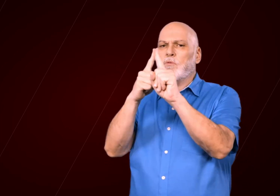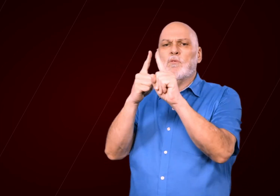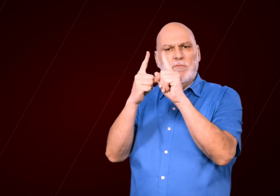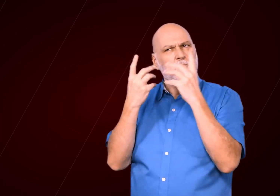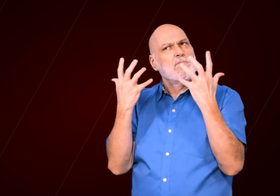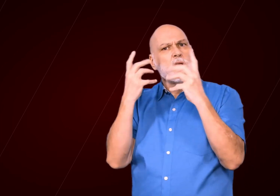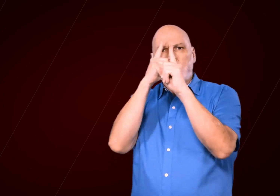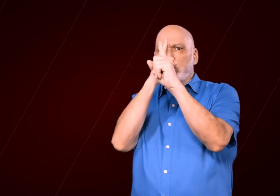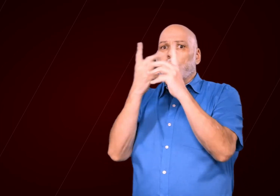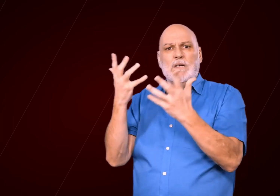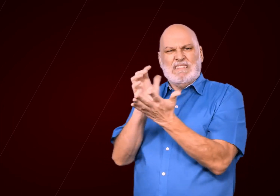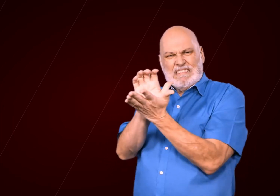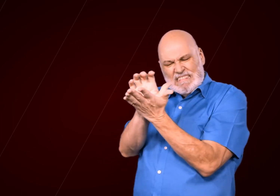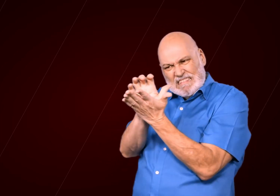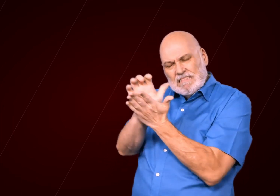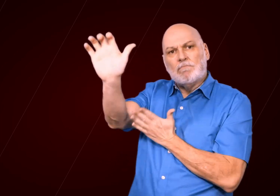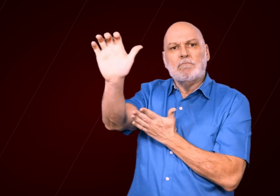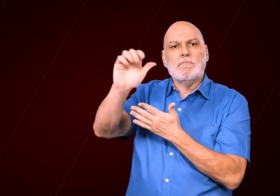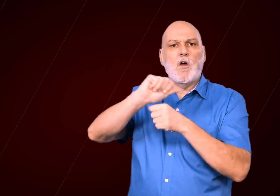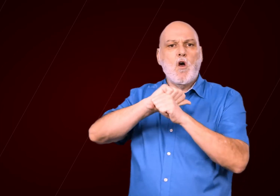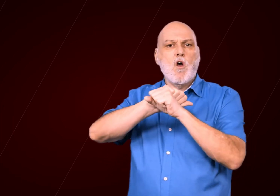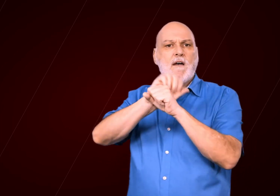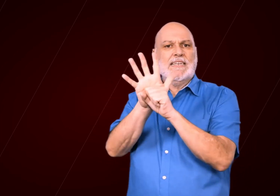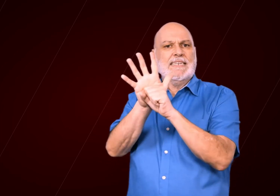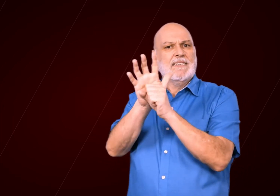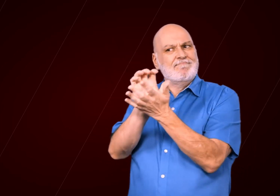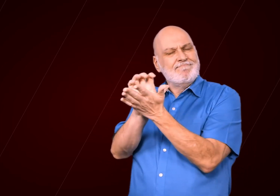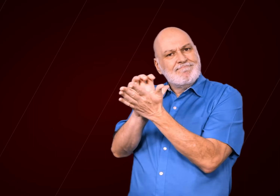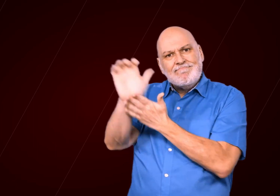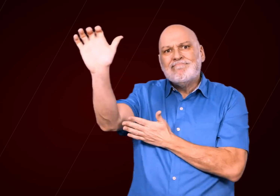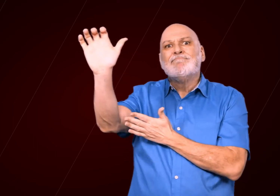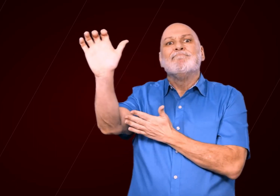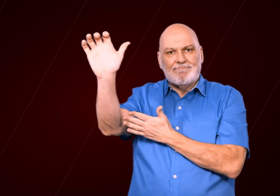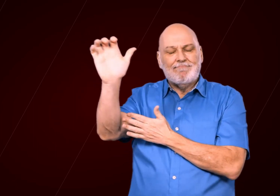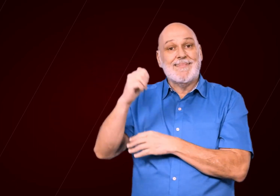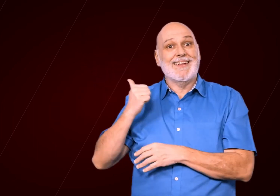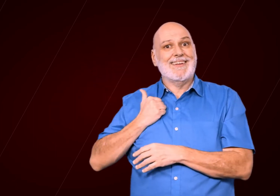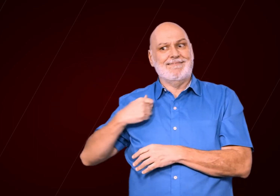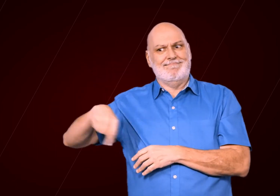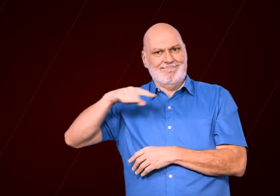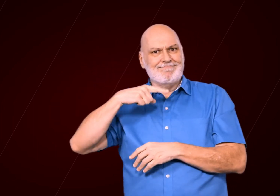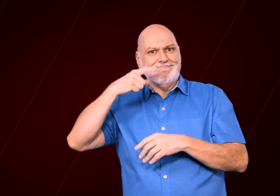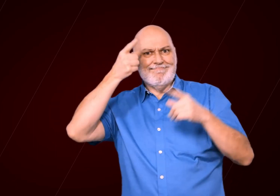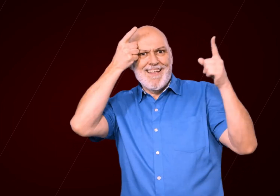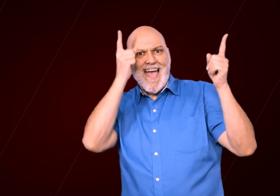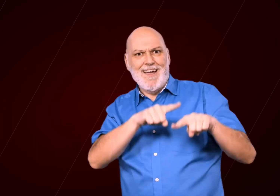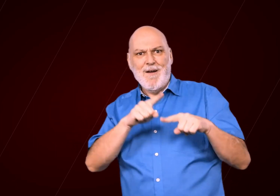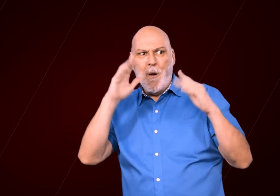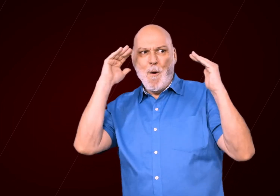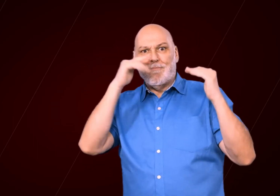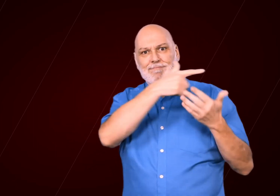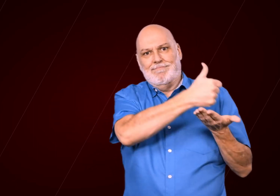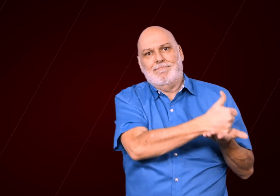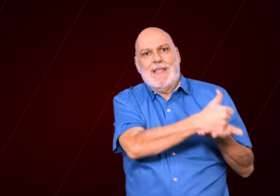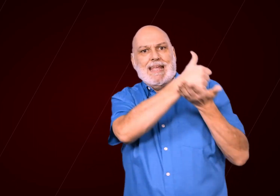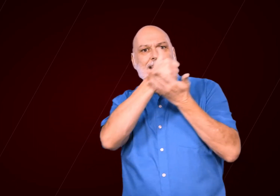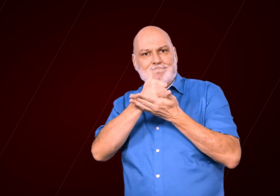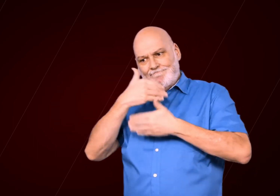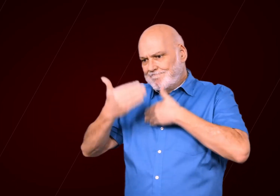He is committed to bolstering efforts to combat COVID-19.